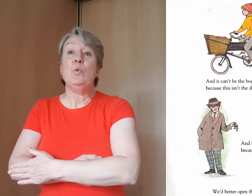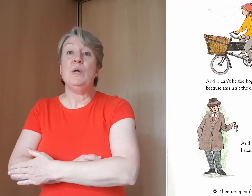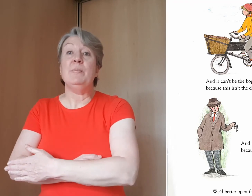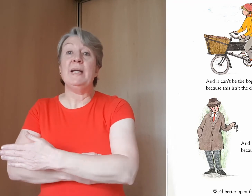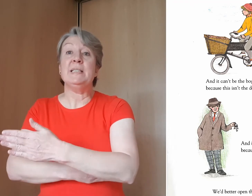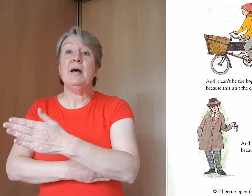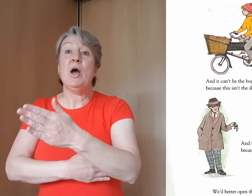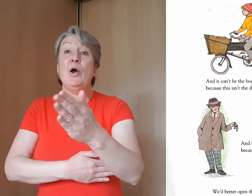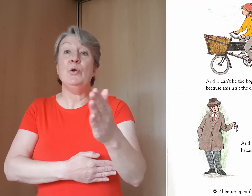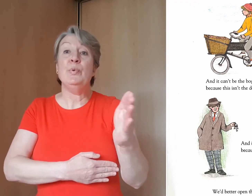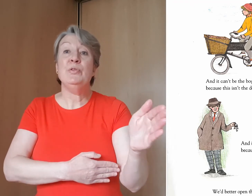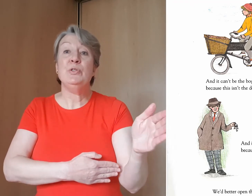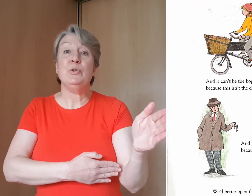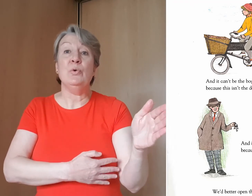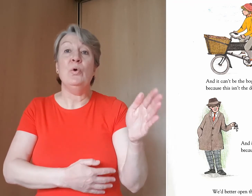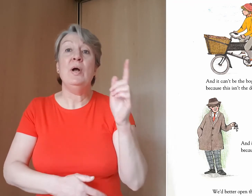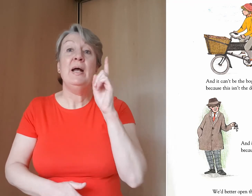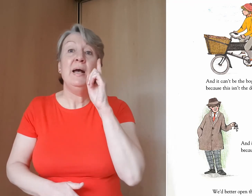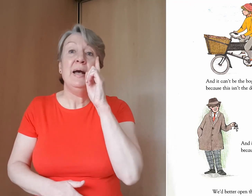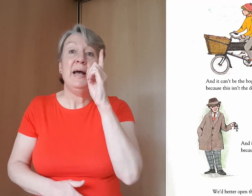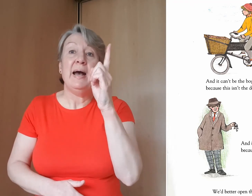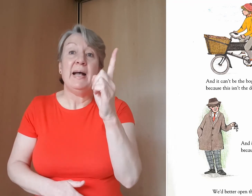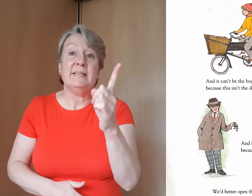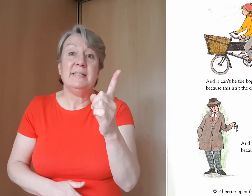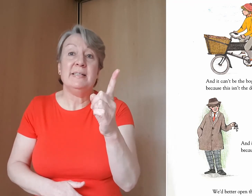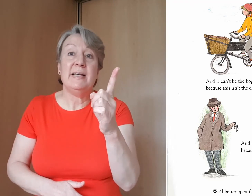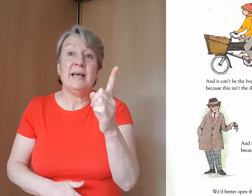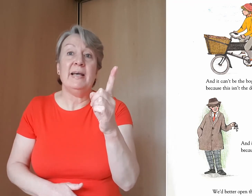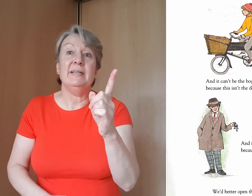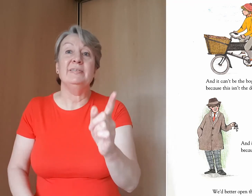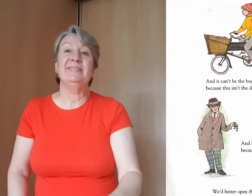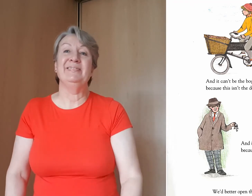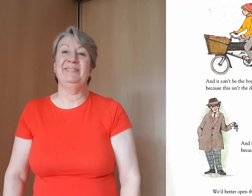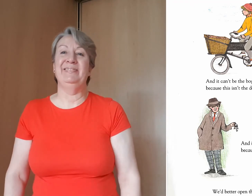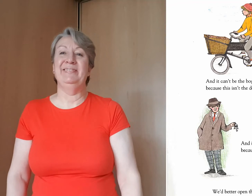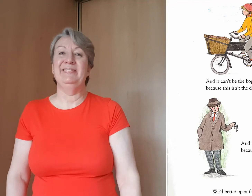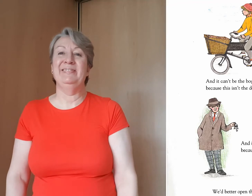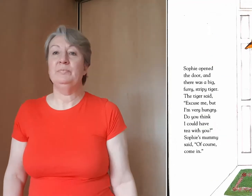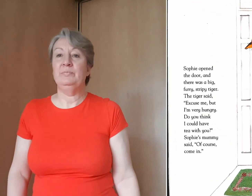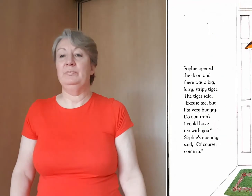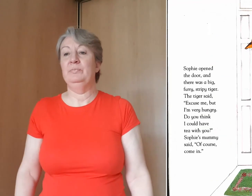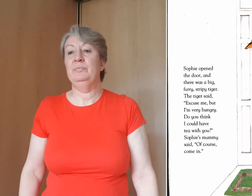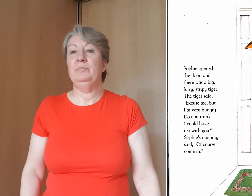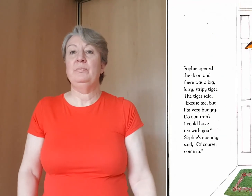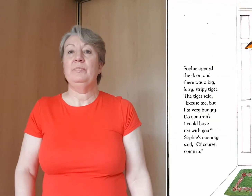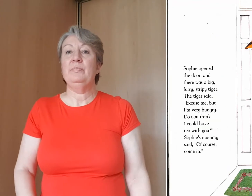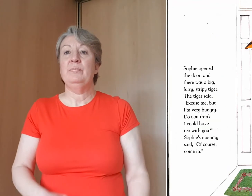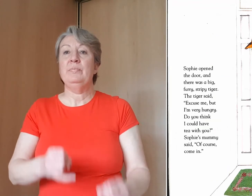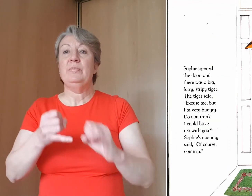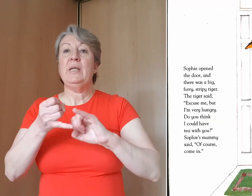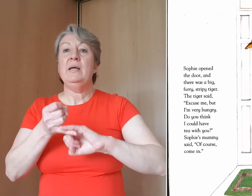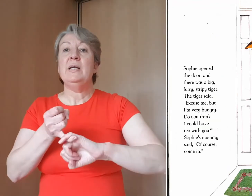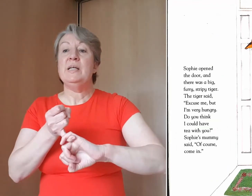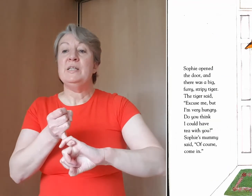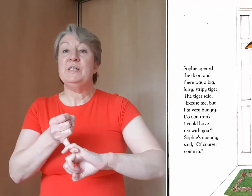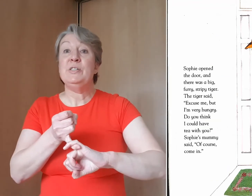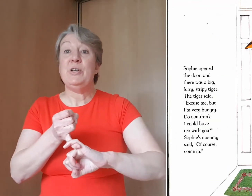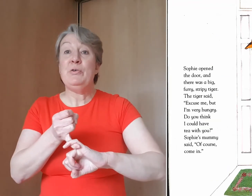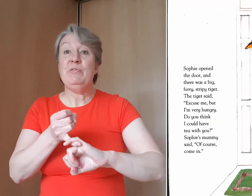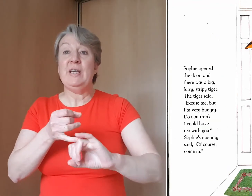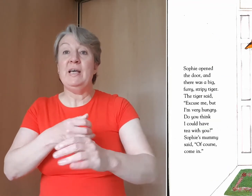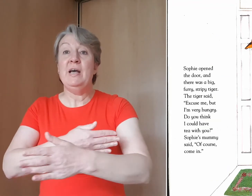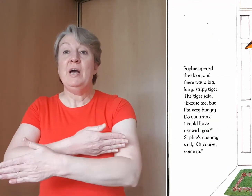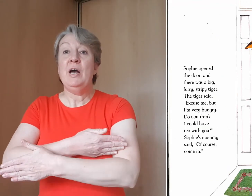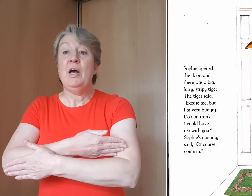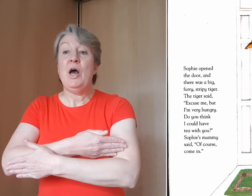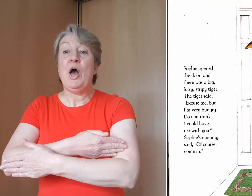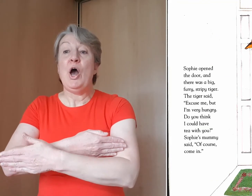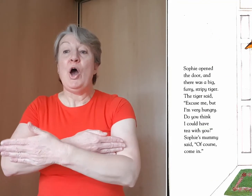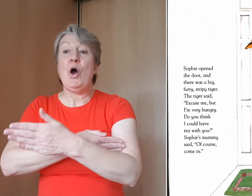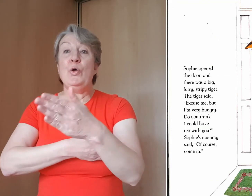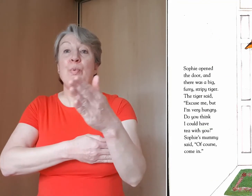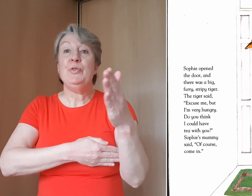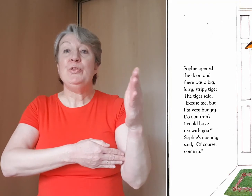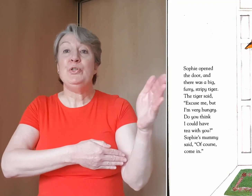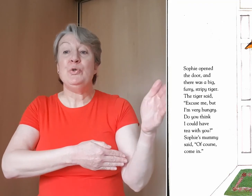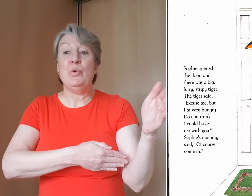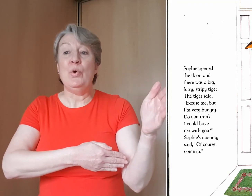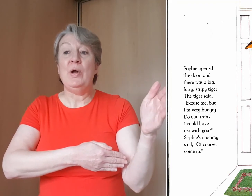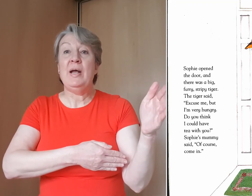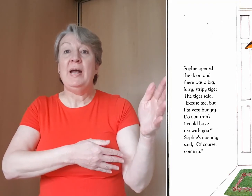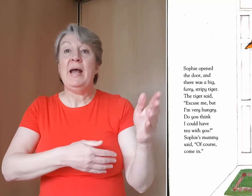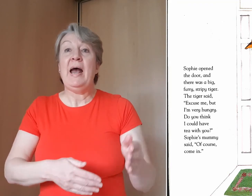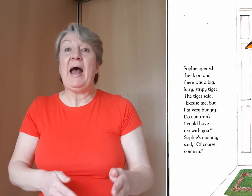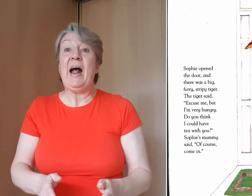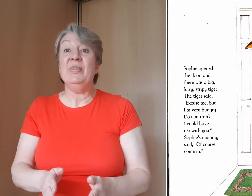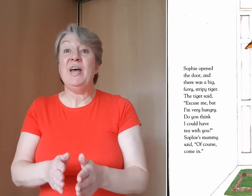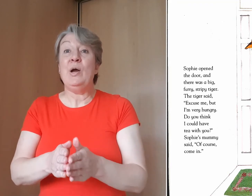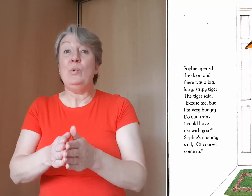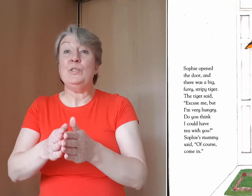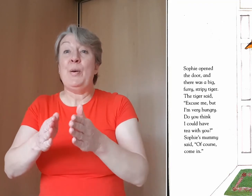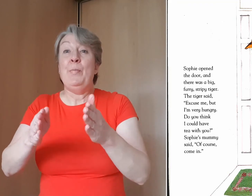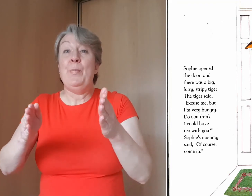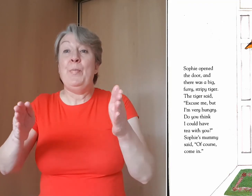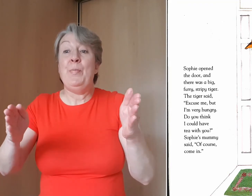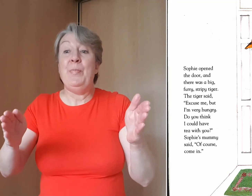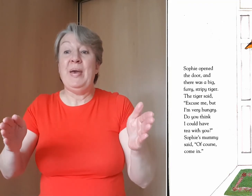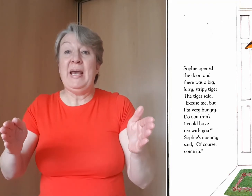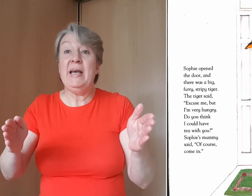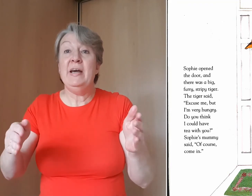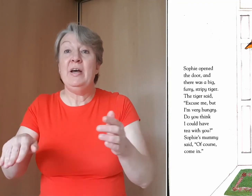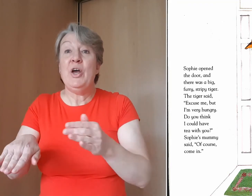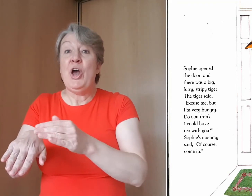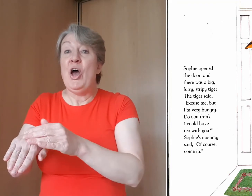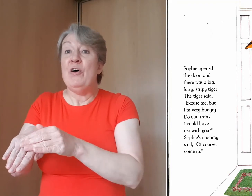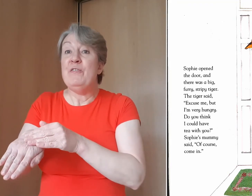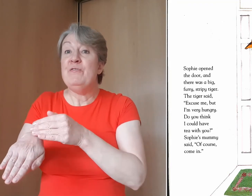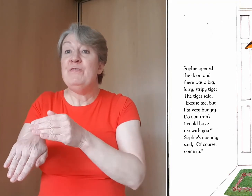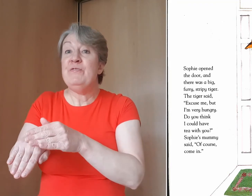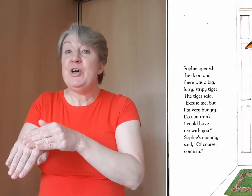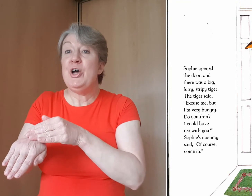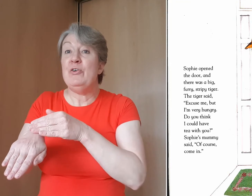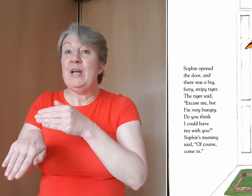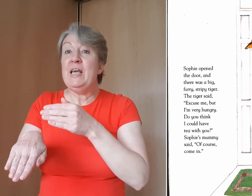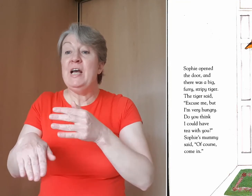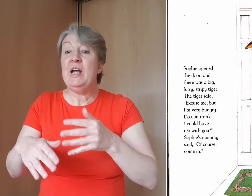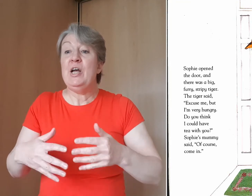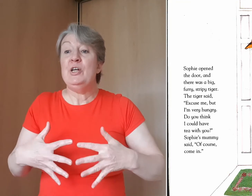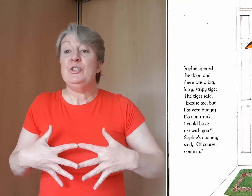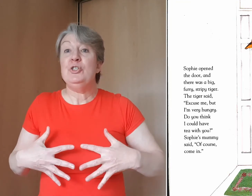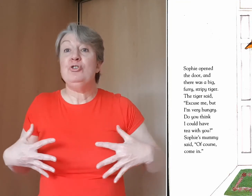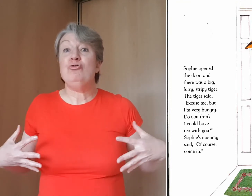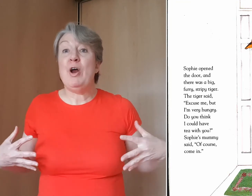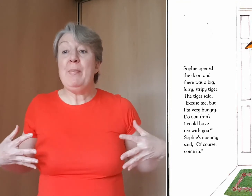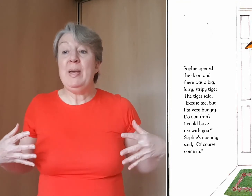We'd better open the door and see!" Sophie opened the door and there was a big furry stripy